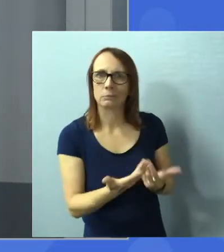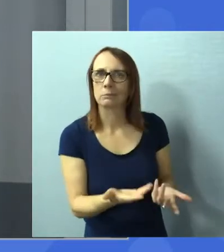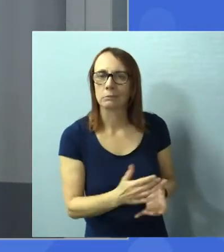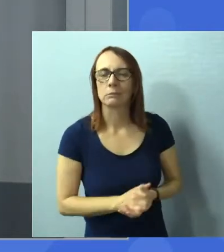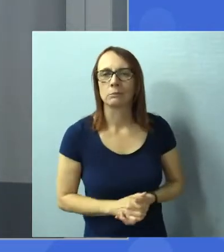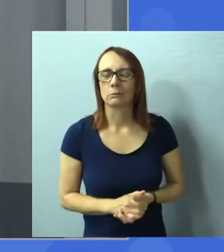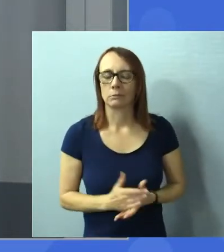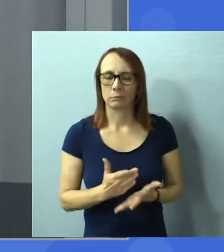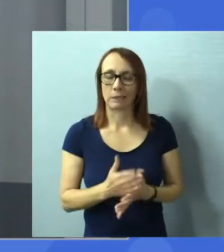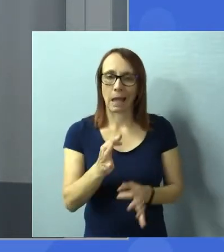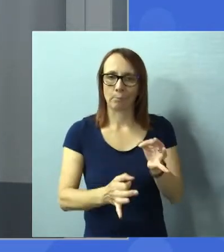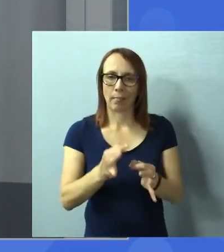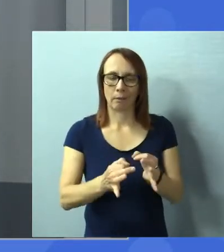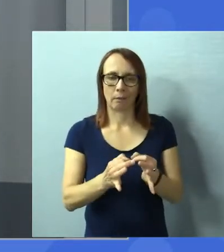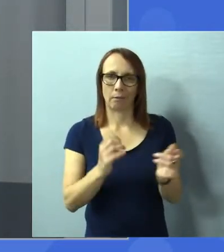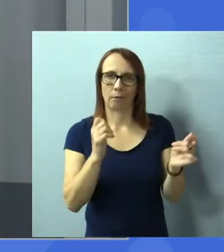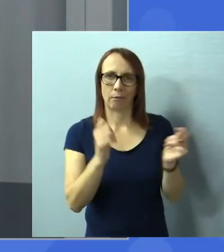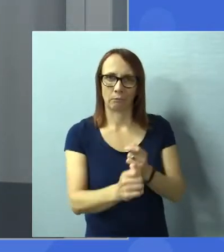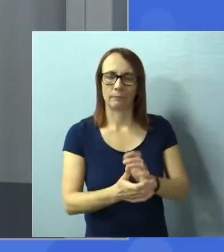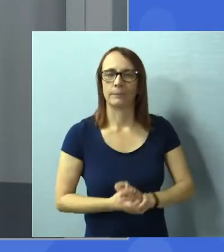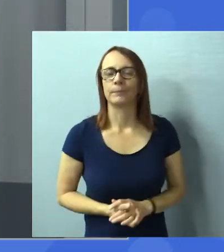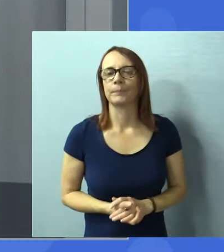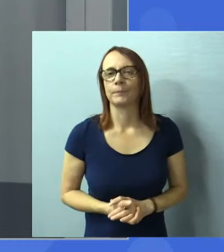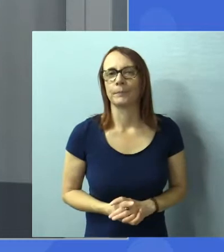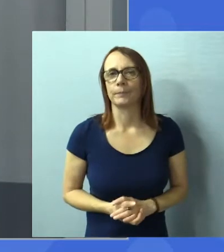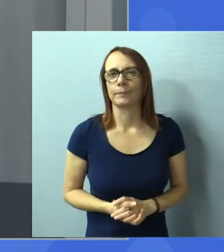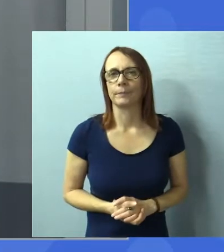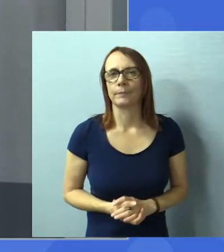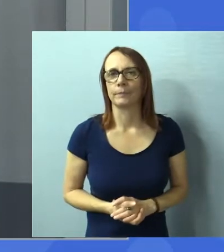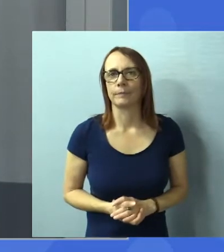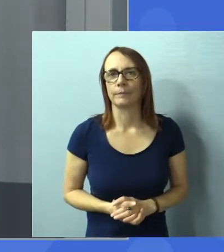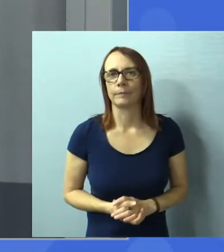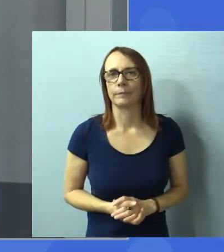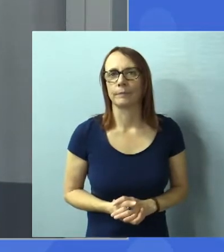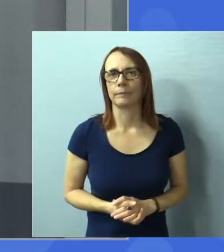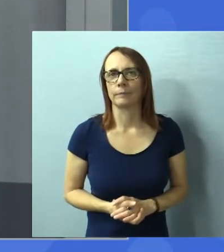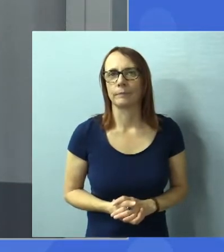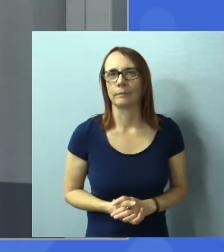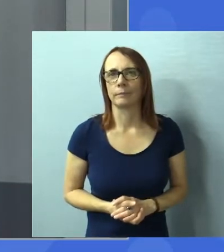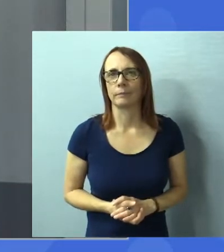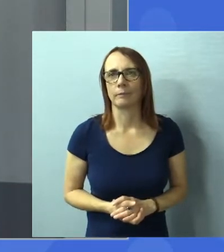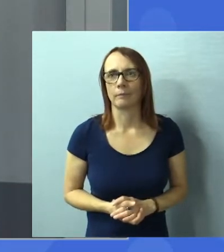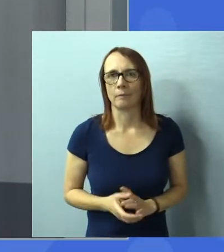and then I suppose the other thing to see is that that period of rapid change